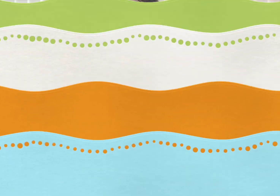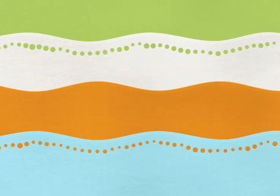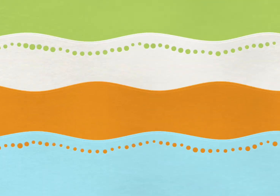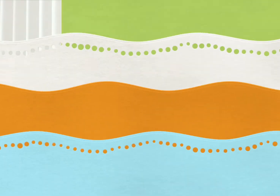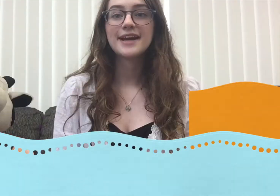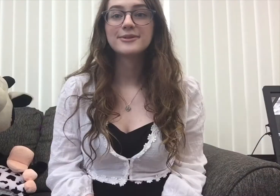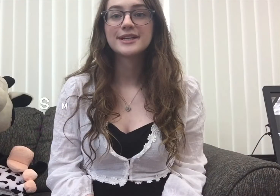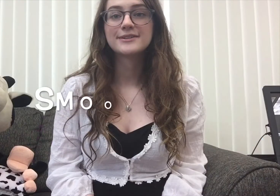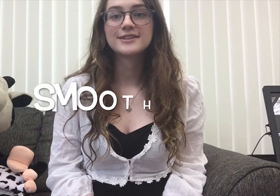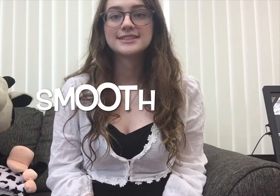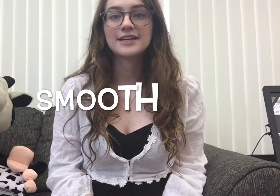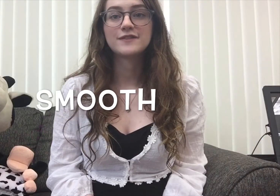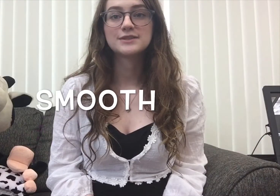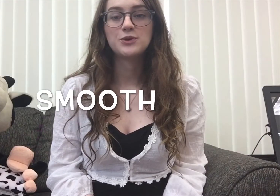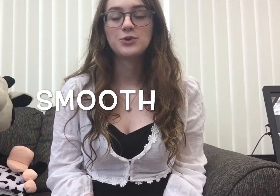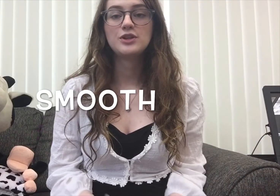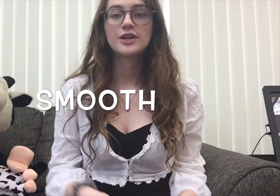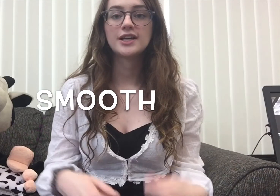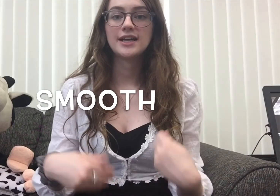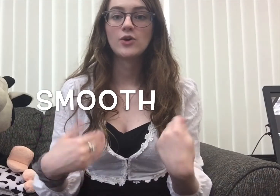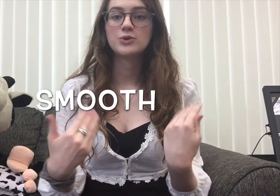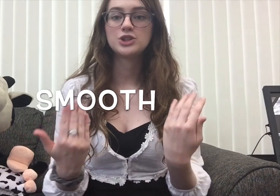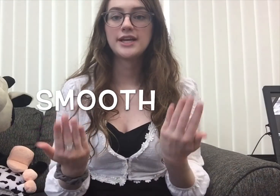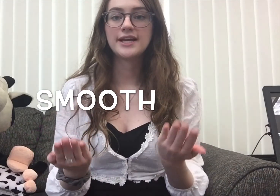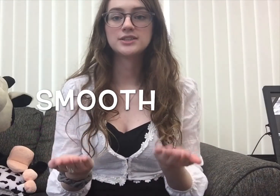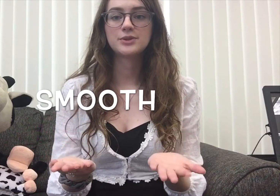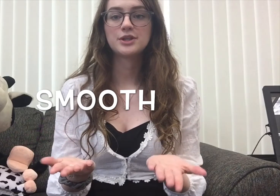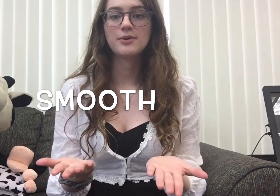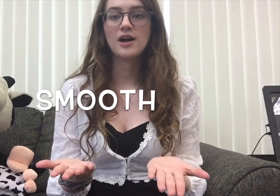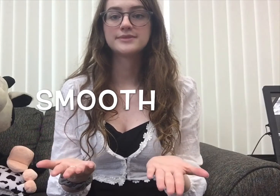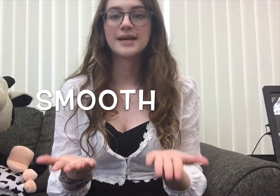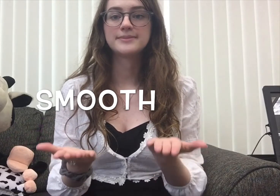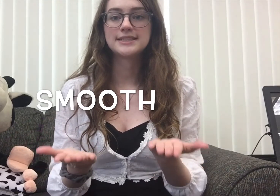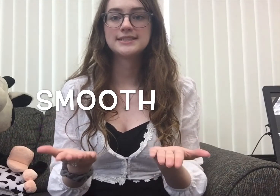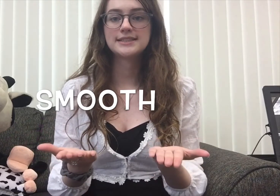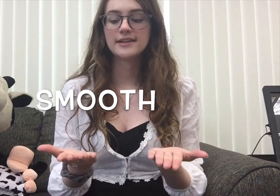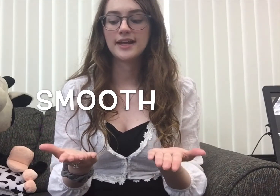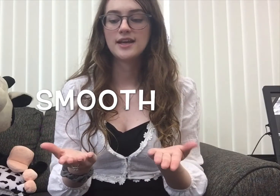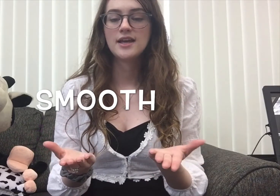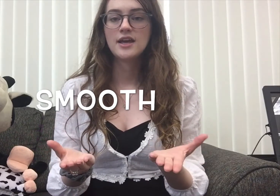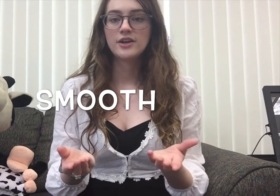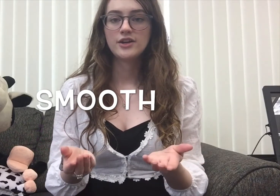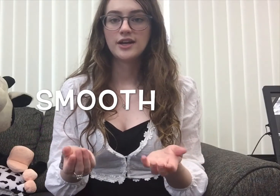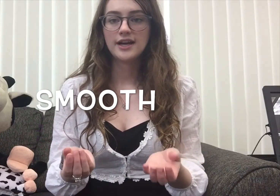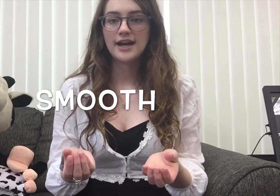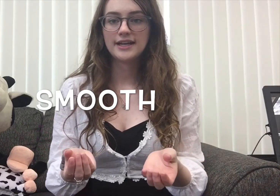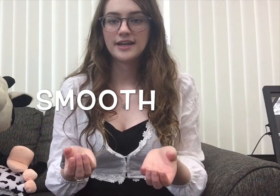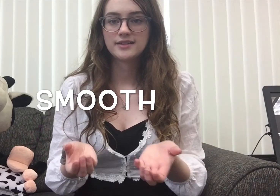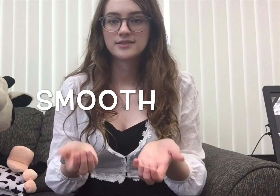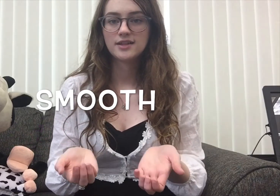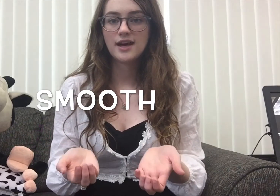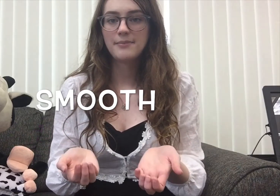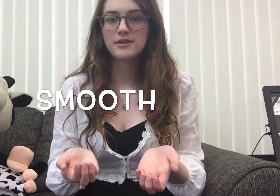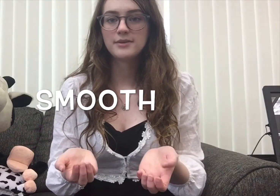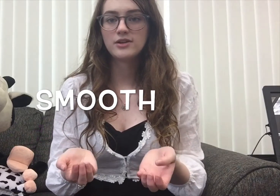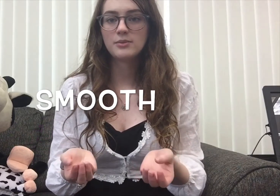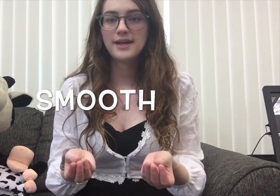Now we're gonna learn the sign for smooth. You're gonna hold your hands with your palm up to the ceiling you're gonna kinda cup them a little bit,